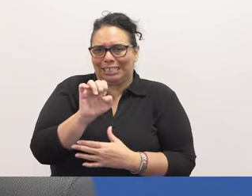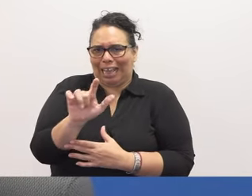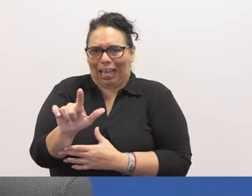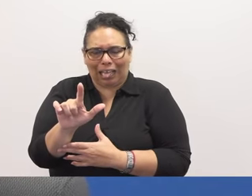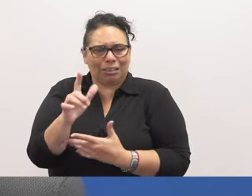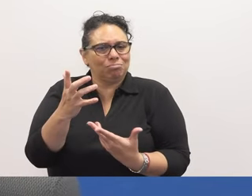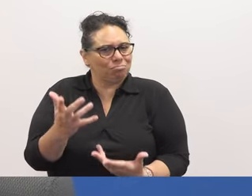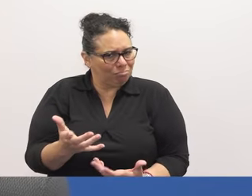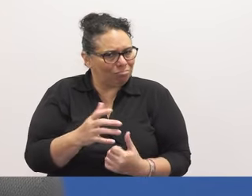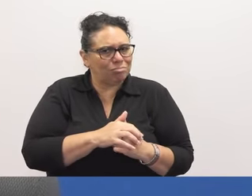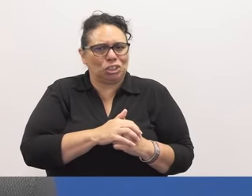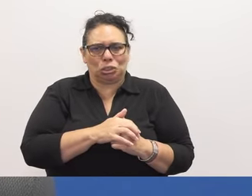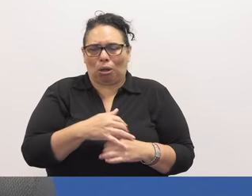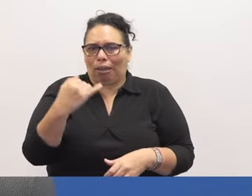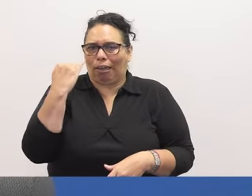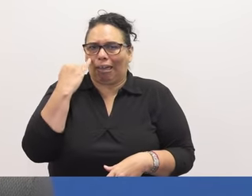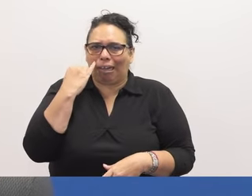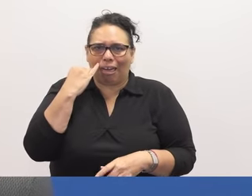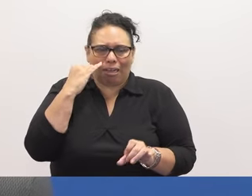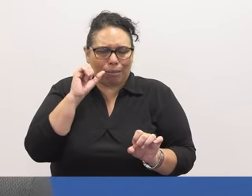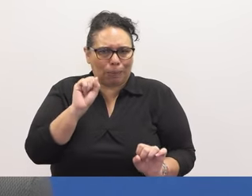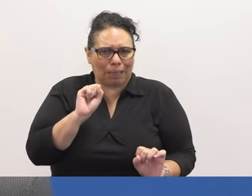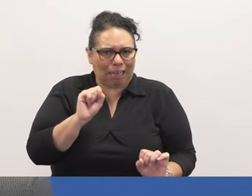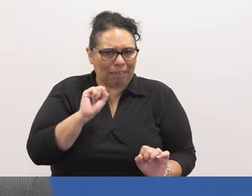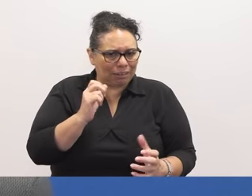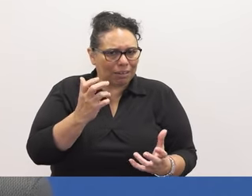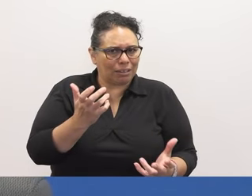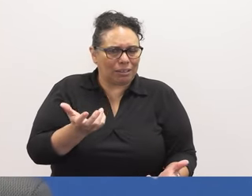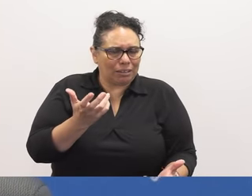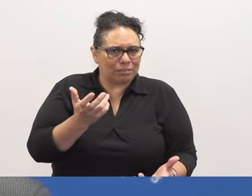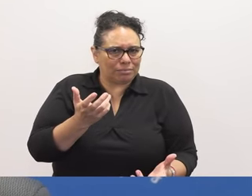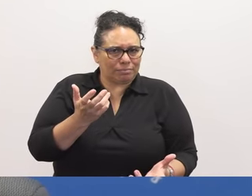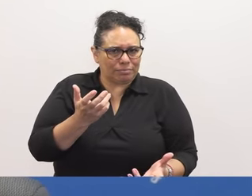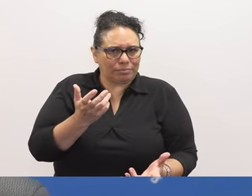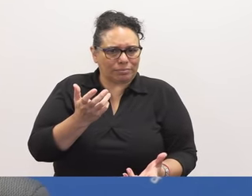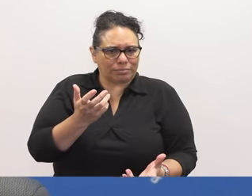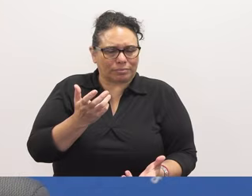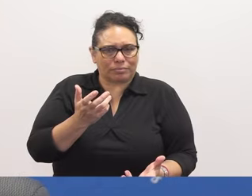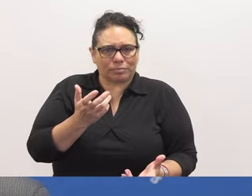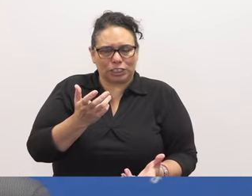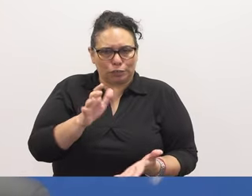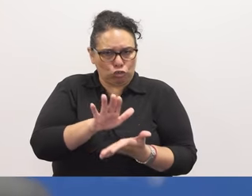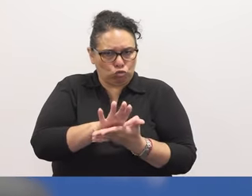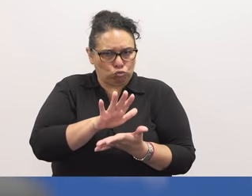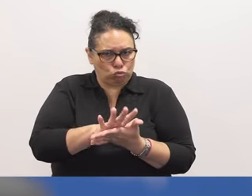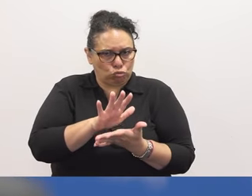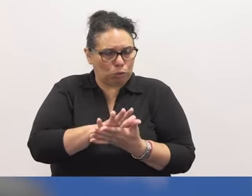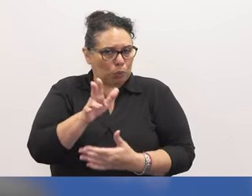So if we get a chance, Ms. Madrigal, Mr. Moskovitz, is for the schools that we heard today,